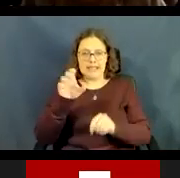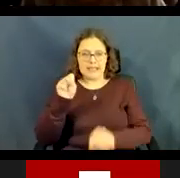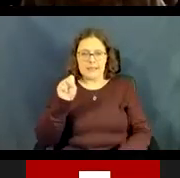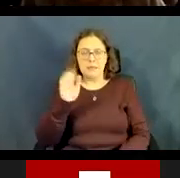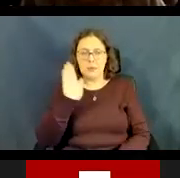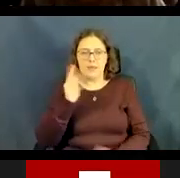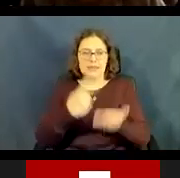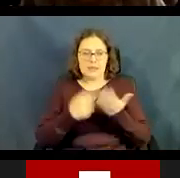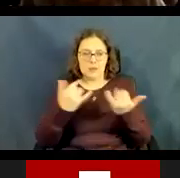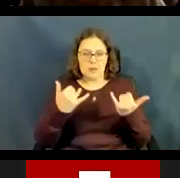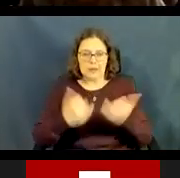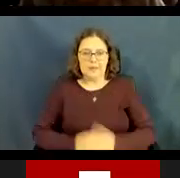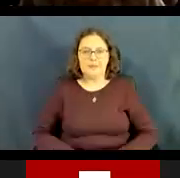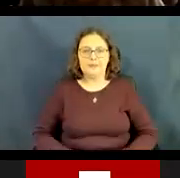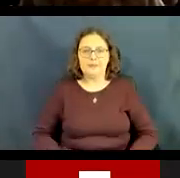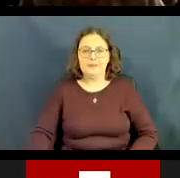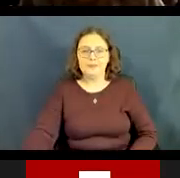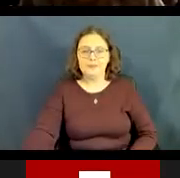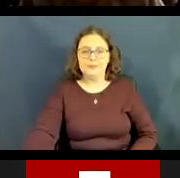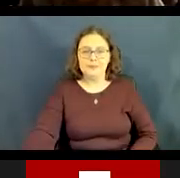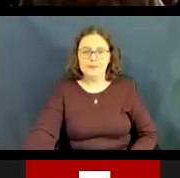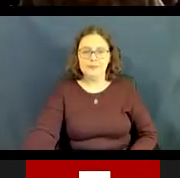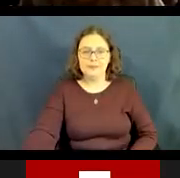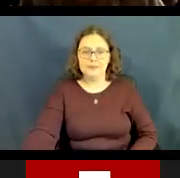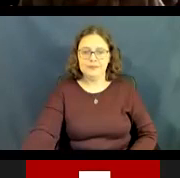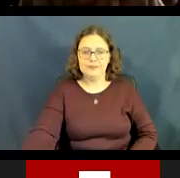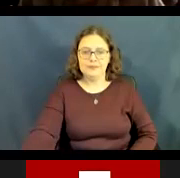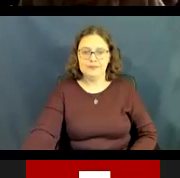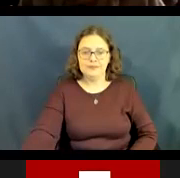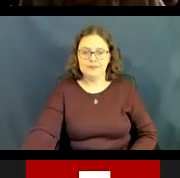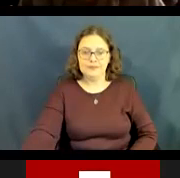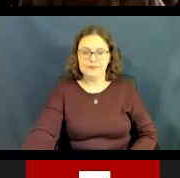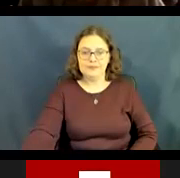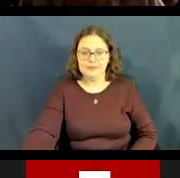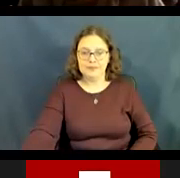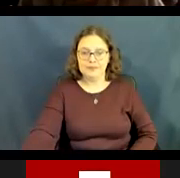All right.